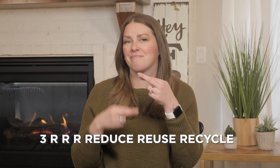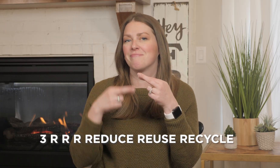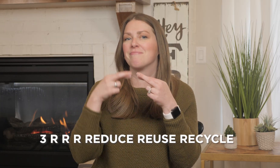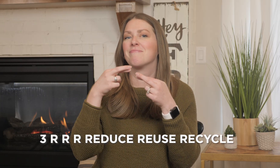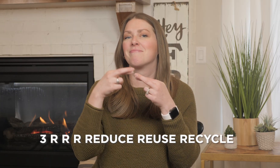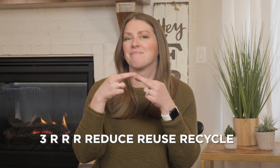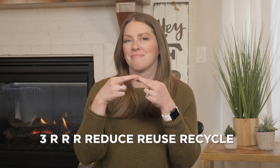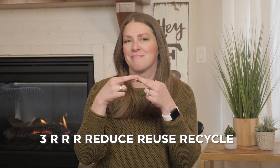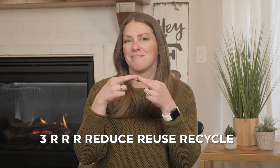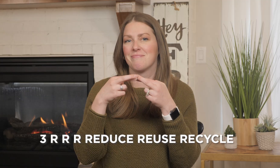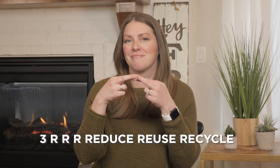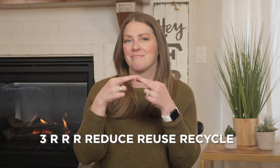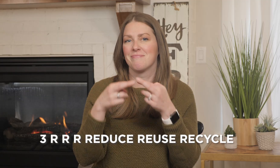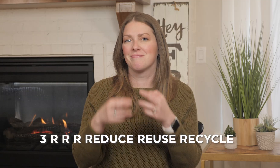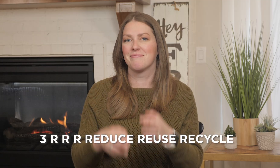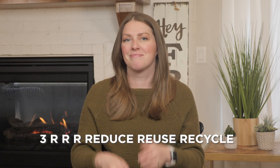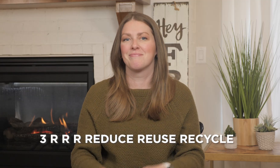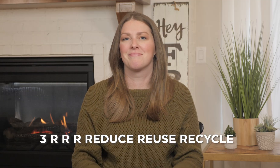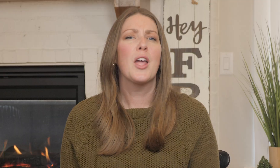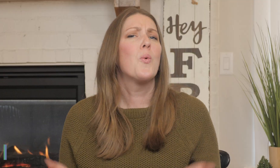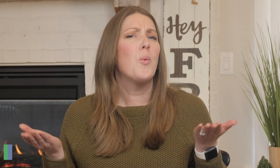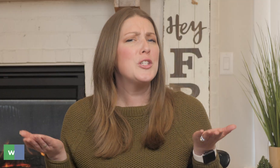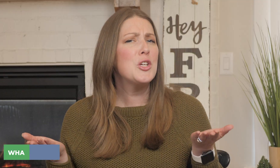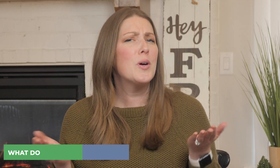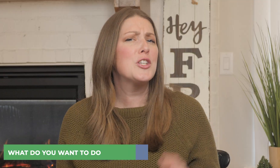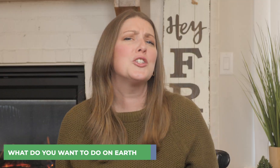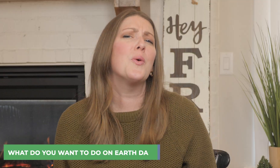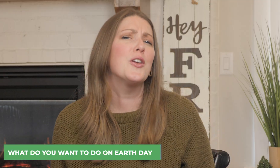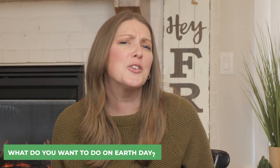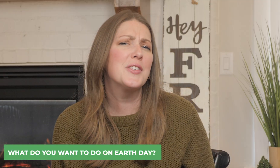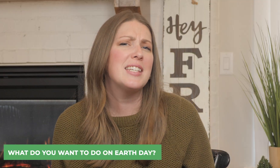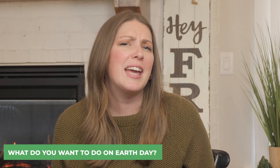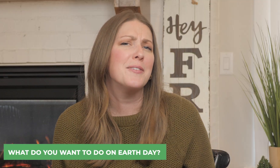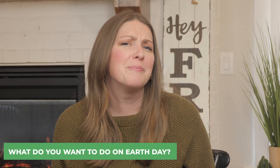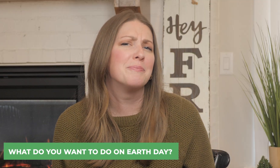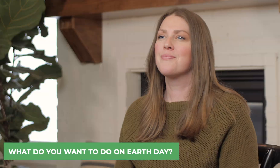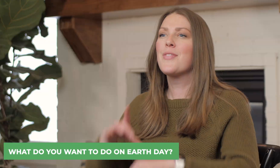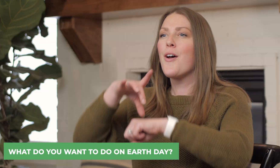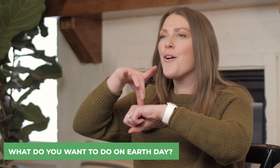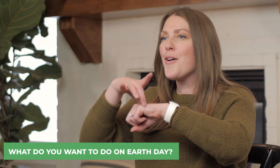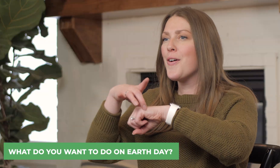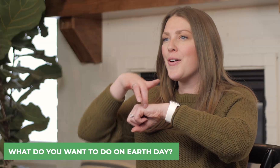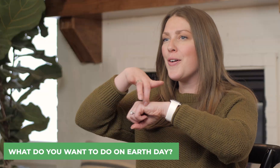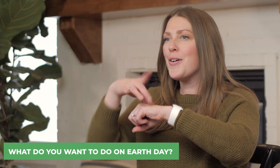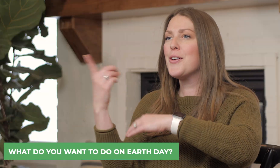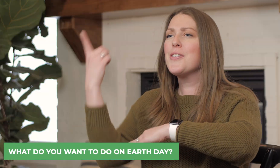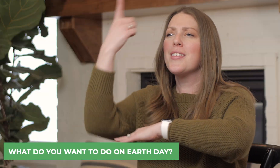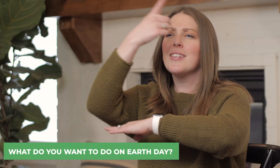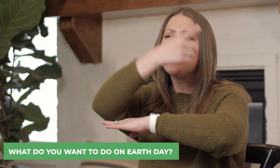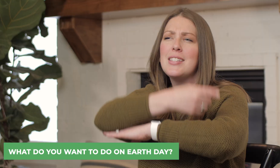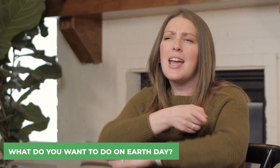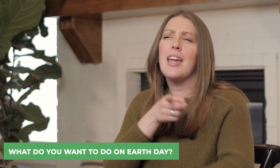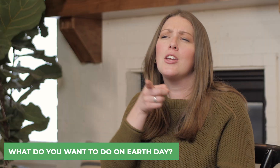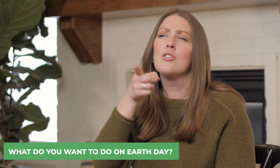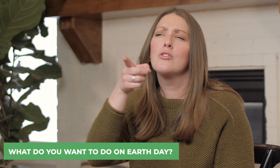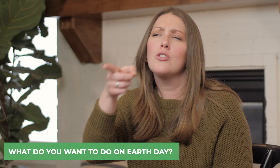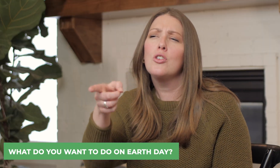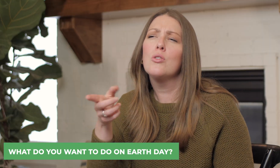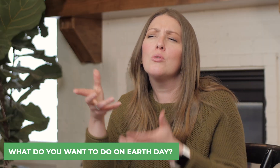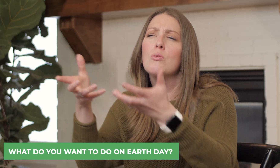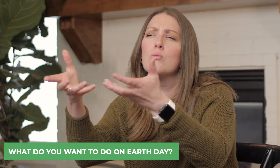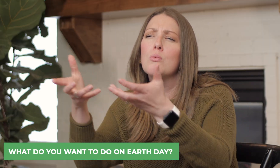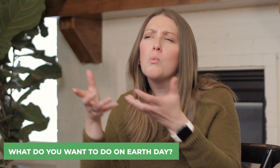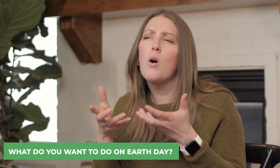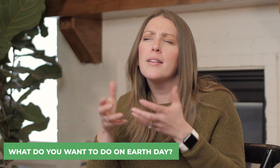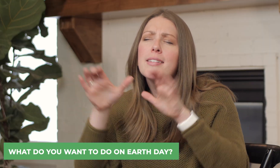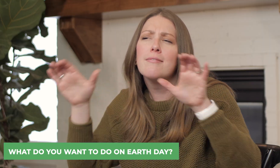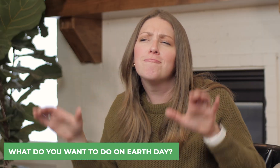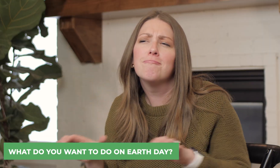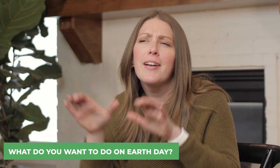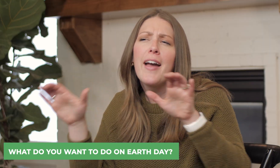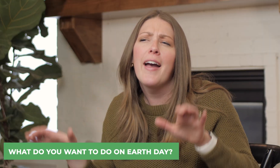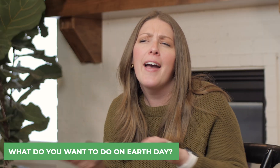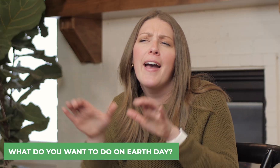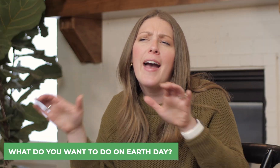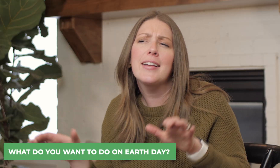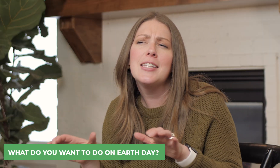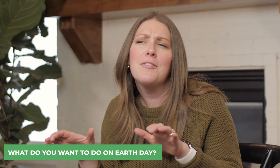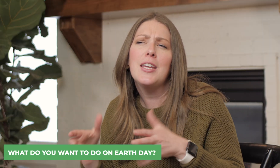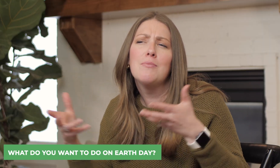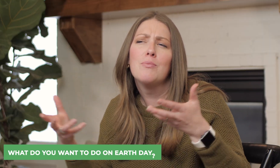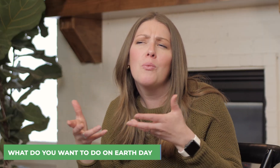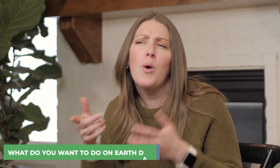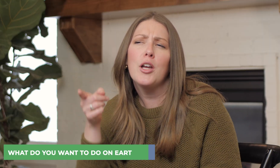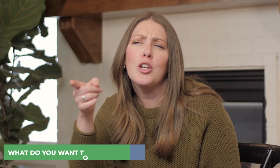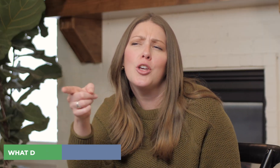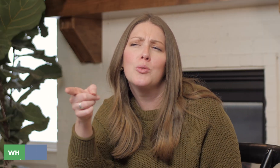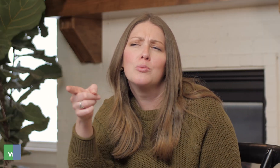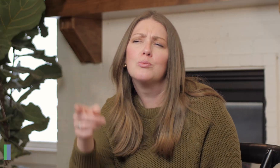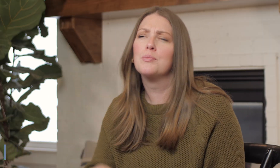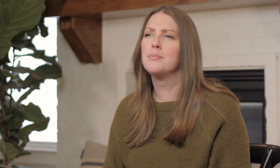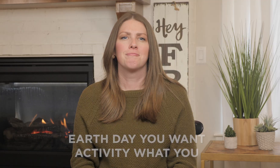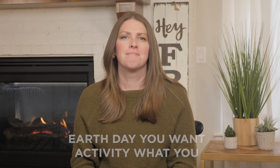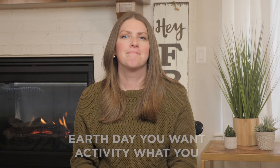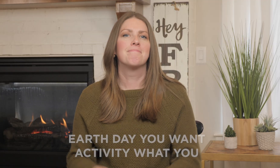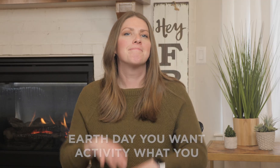What do you want to do on Earth Day? 'Earth Day you want activity what you?'